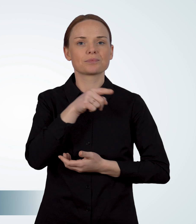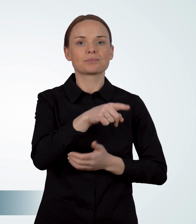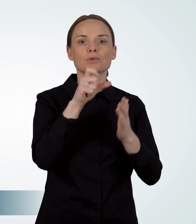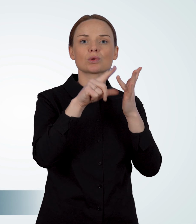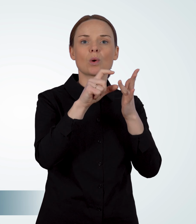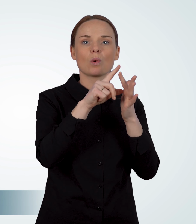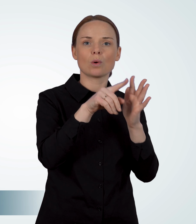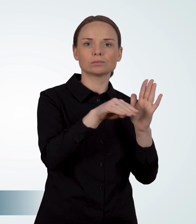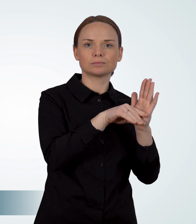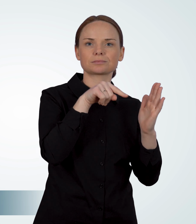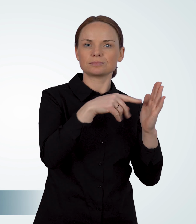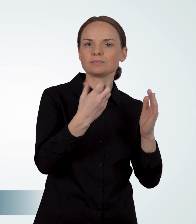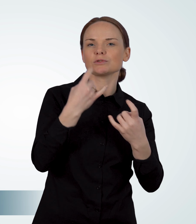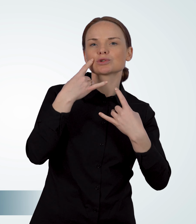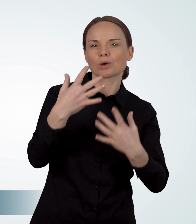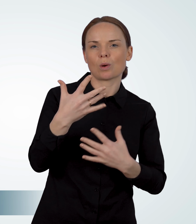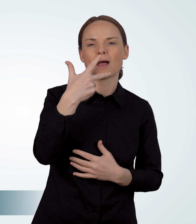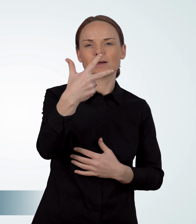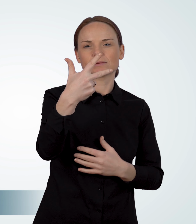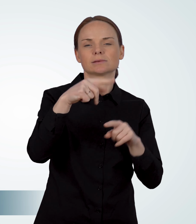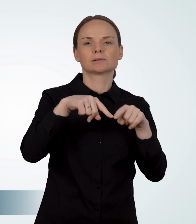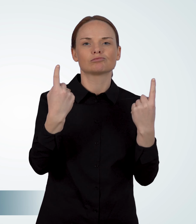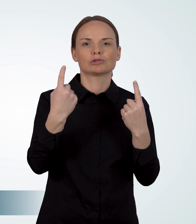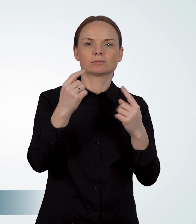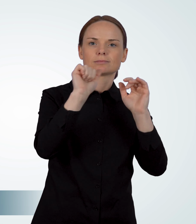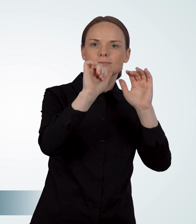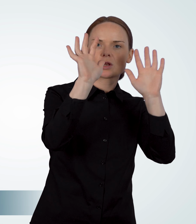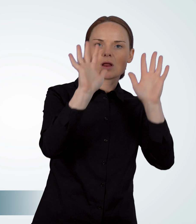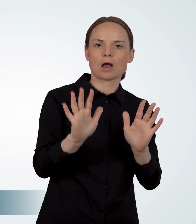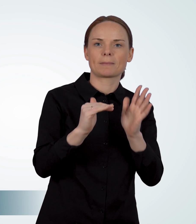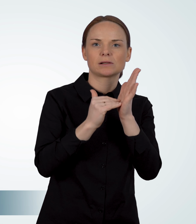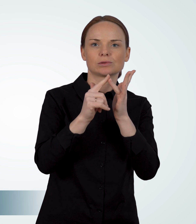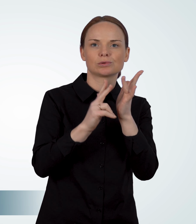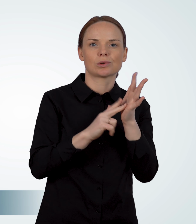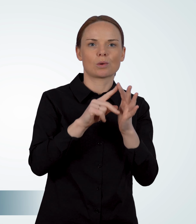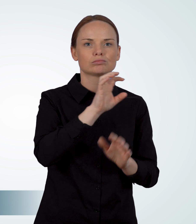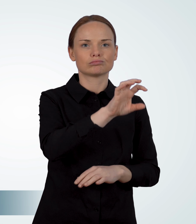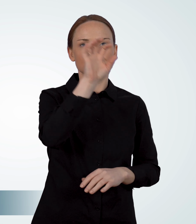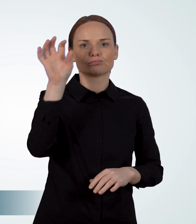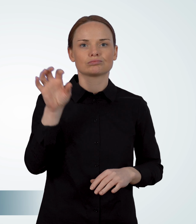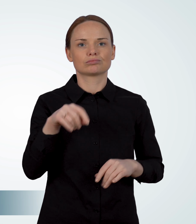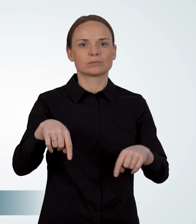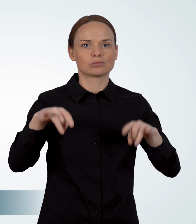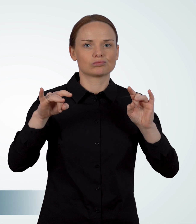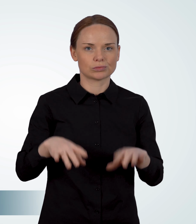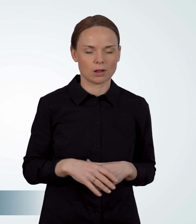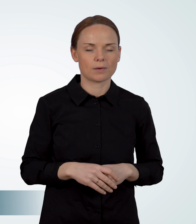The code defines 8 climate zones in Australia.